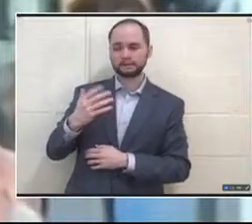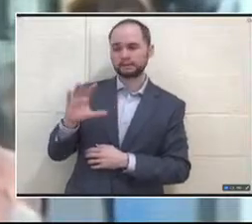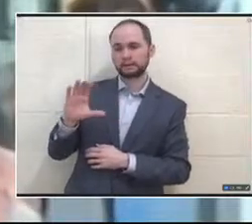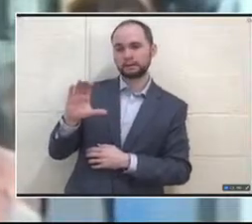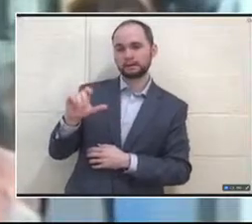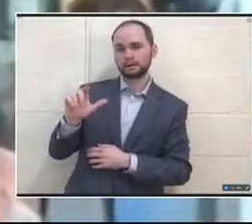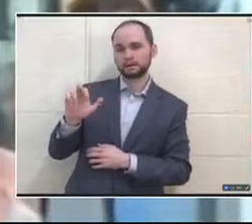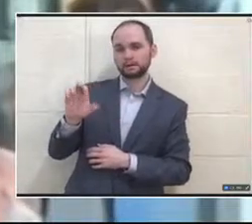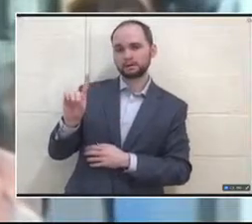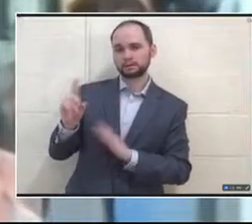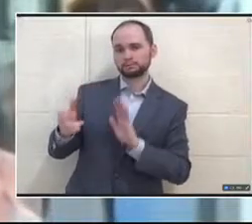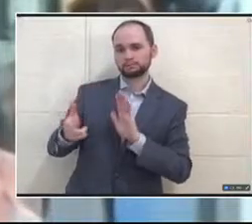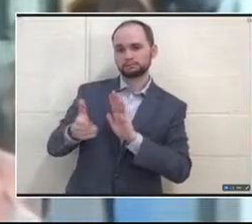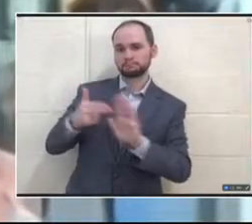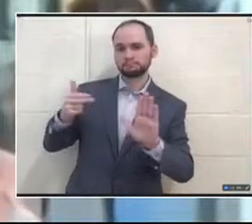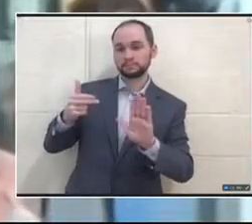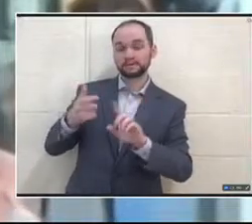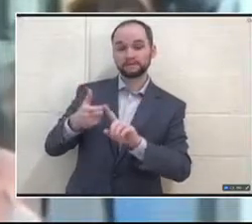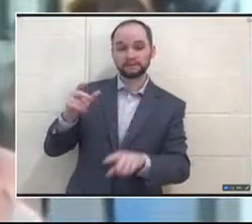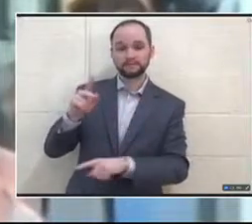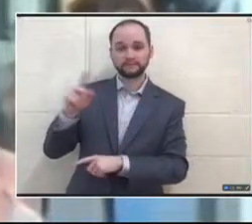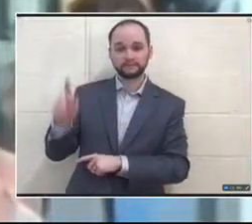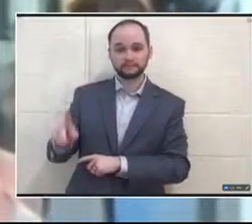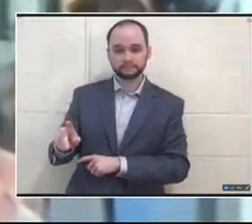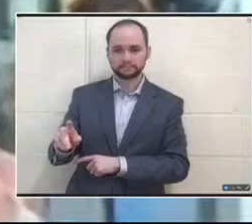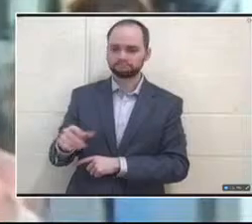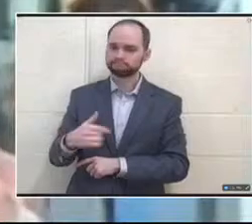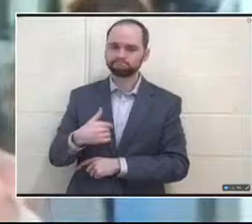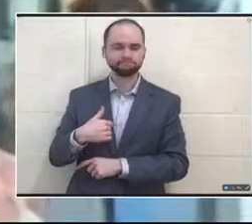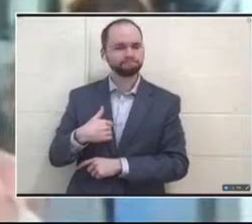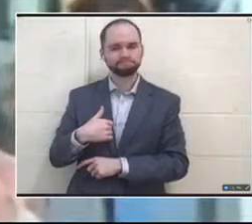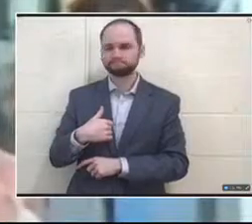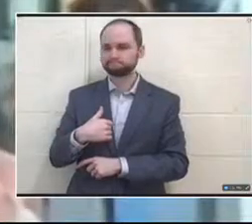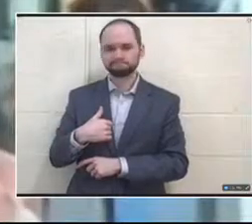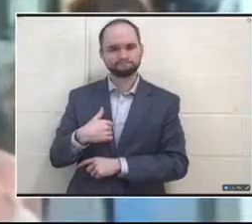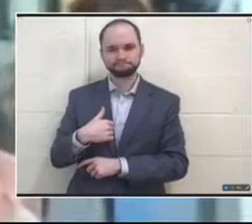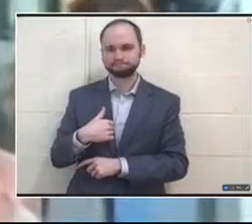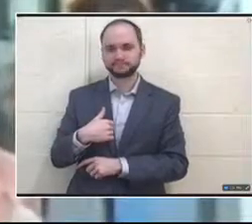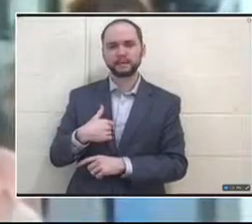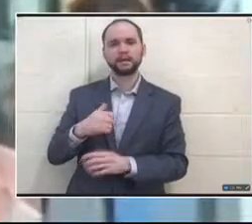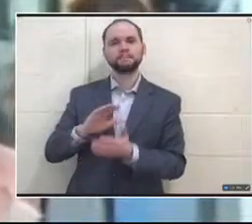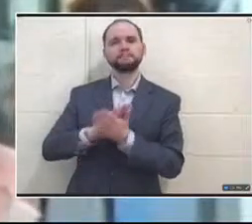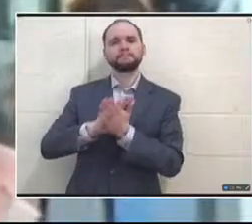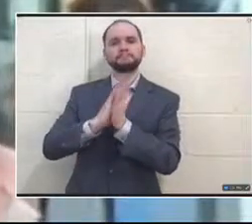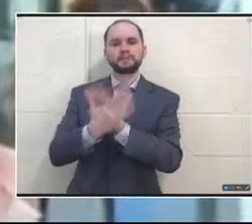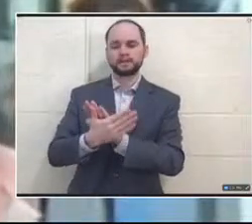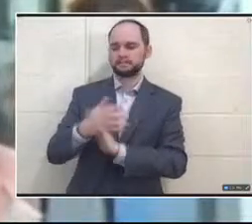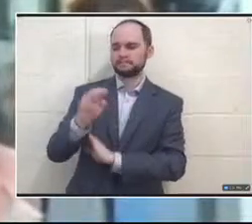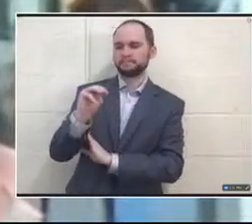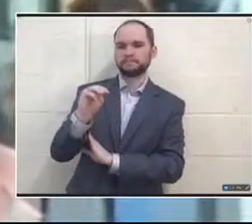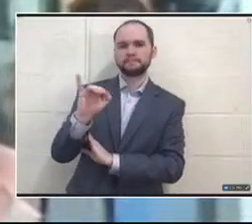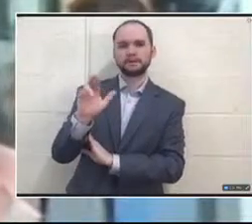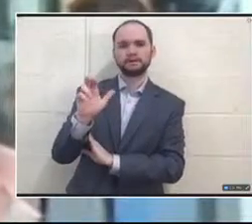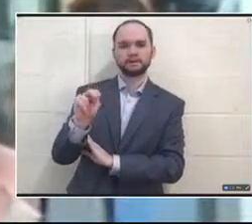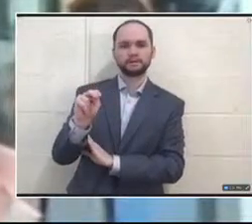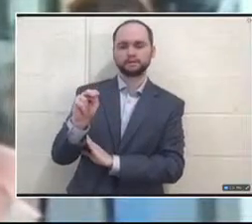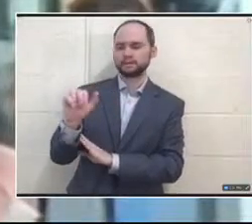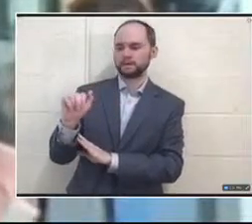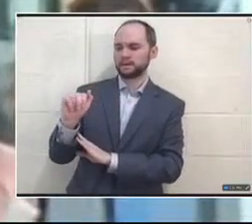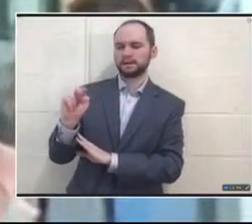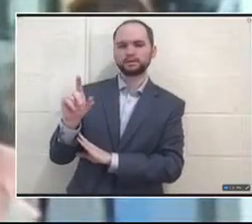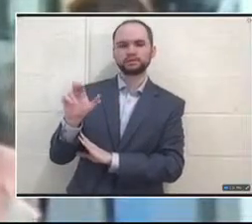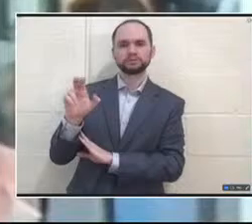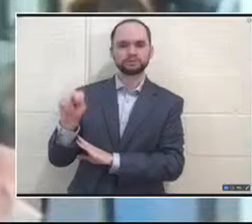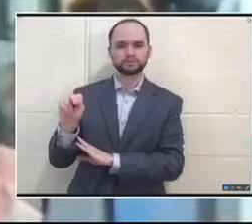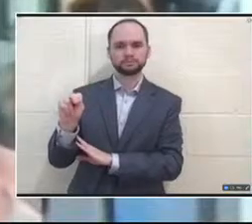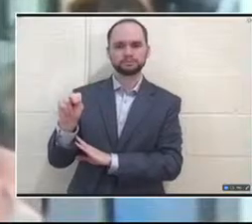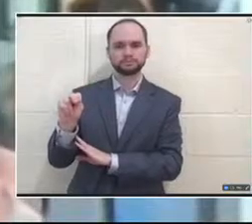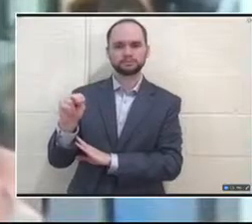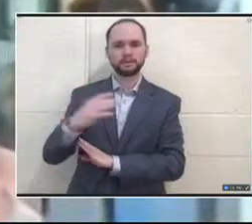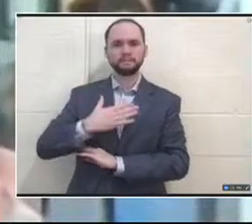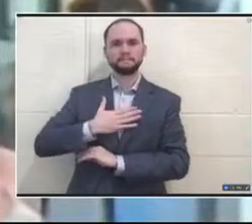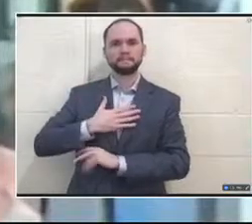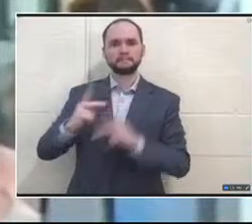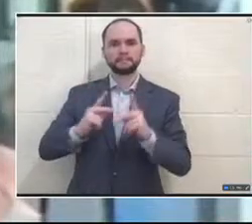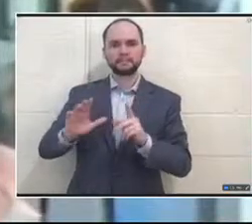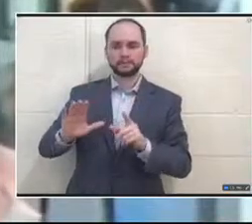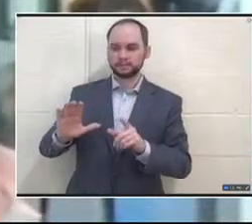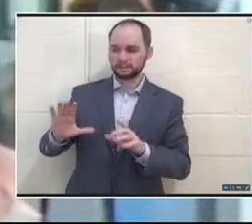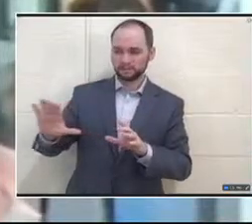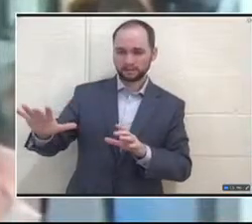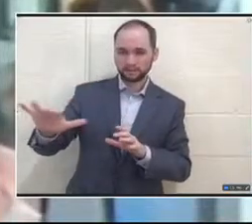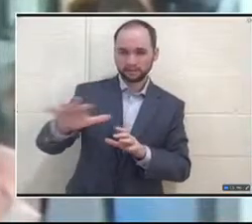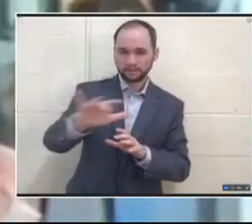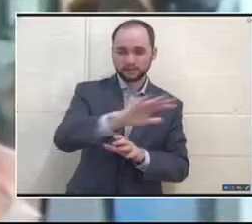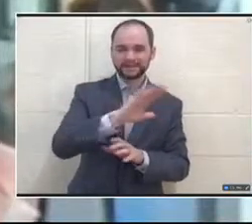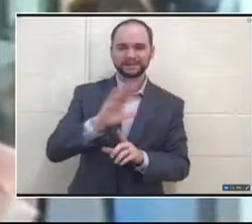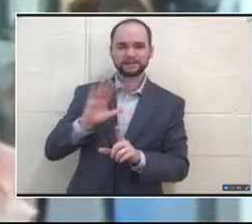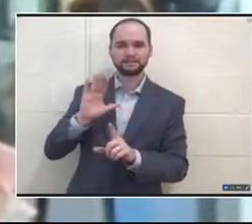I was Marian Anderson, a symbol of my people. A symbol of what it could be to succeed as a person